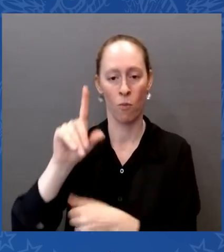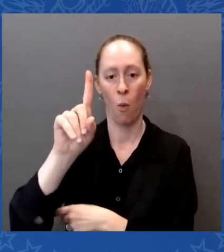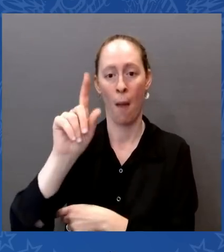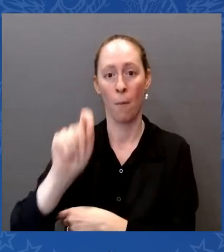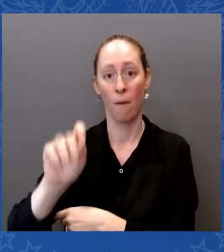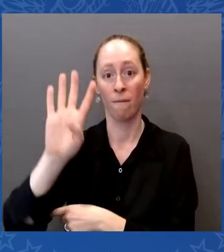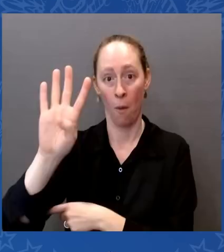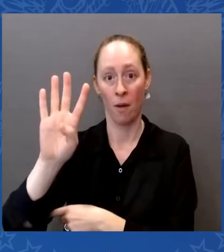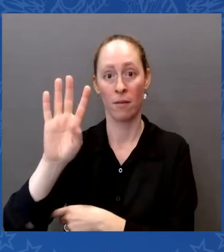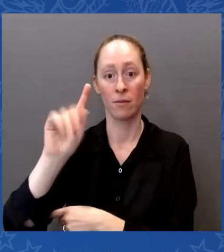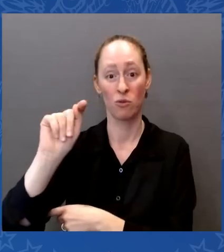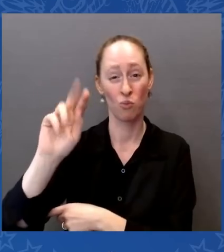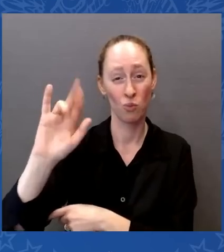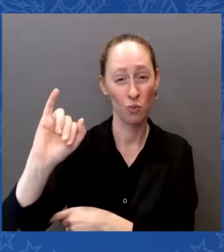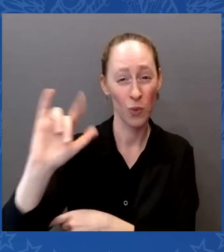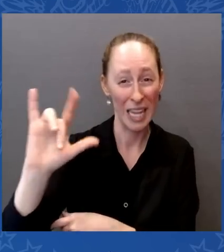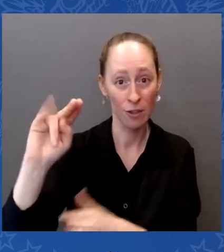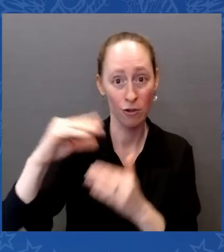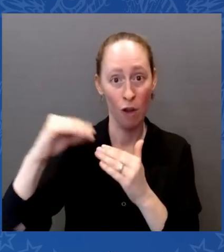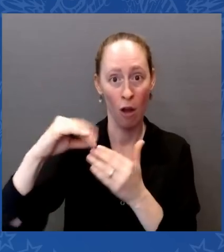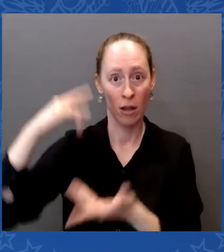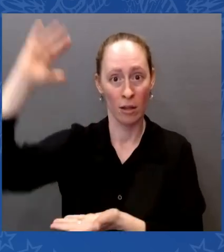$1.4 trillion decline in the deficit.